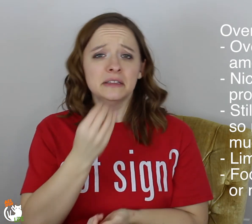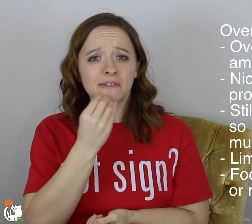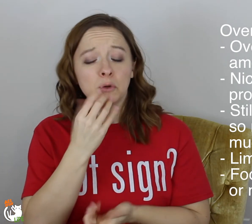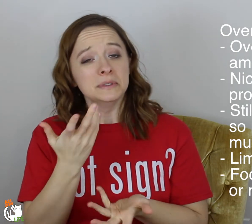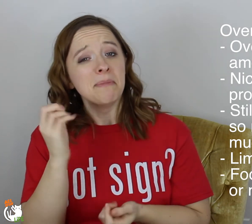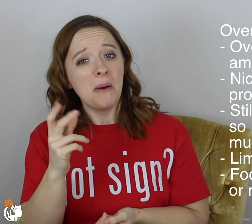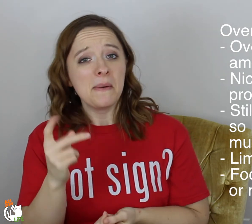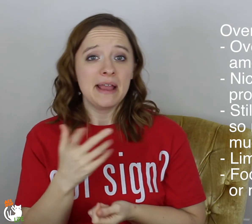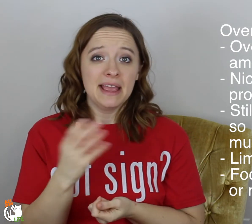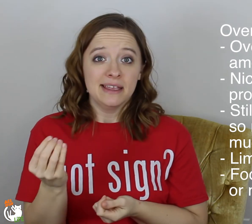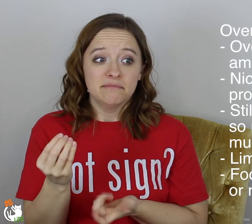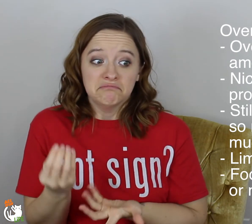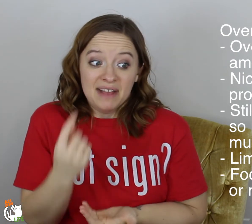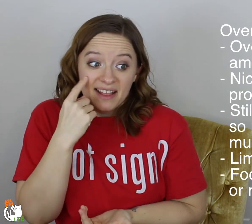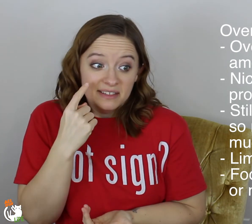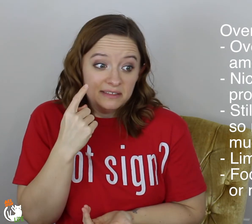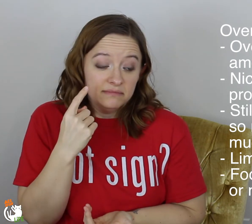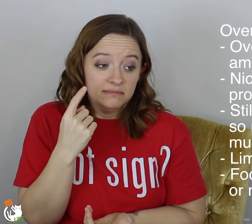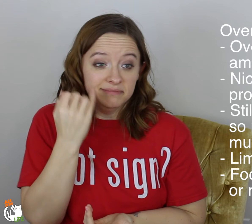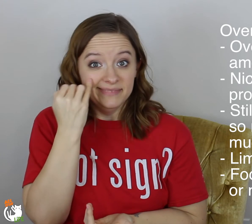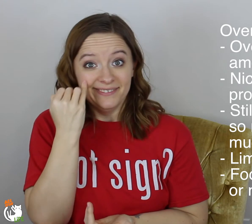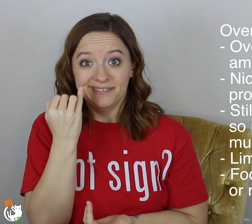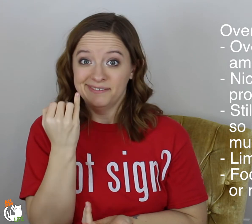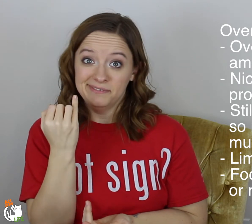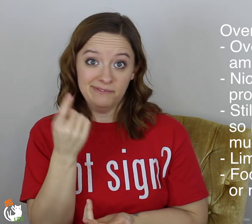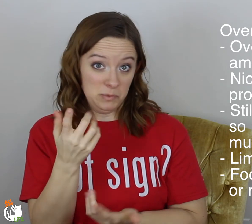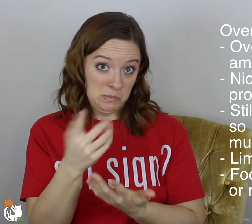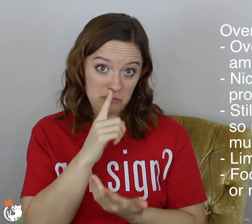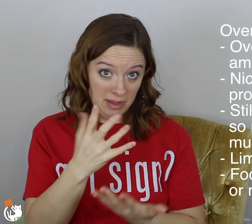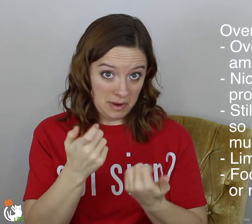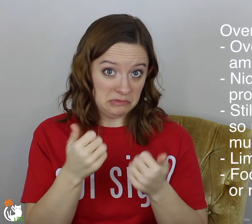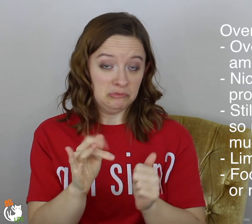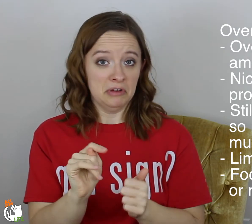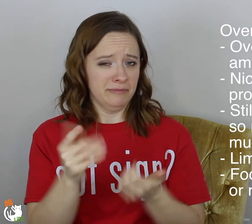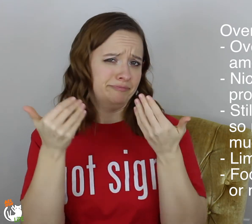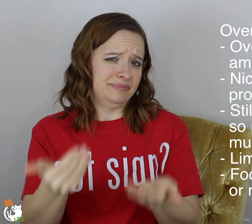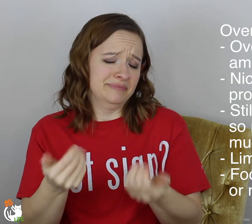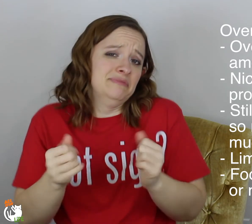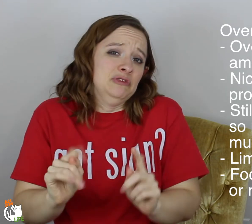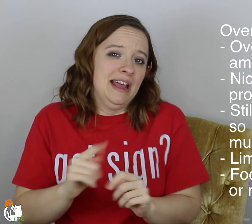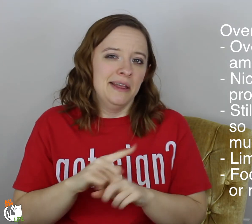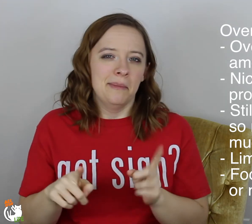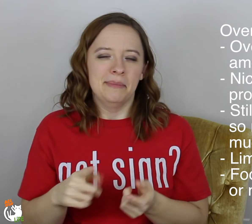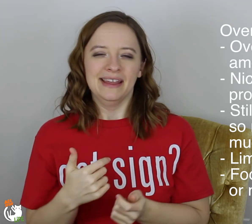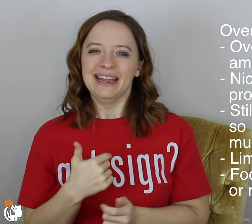Again, the food was okay, and I think if you really want to try it... go ahead, give it a try!